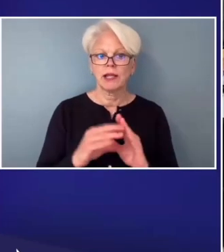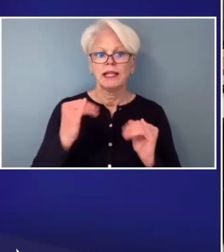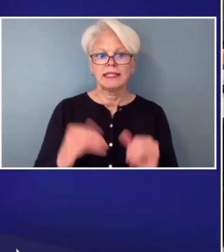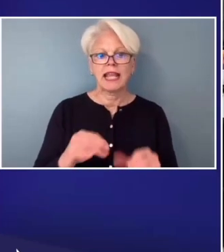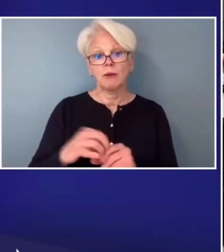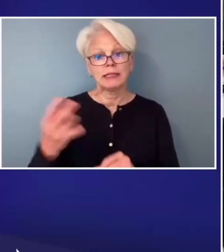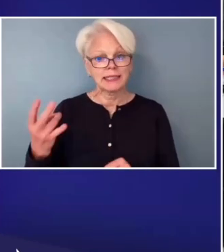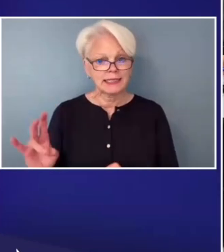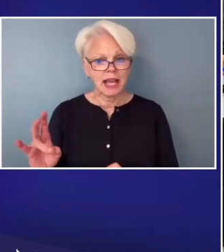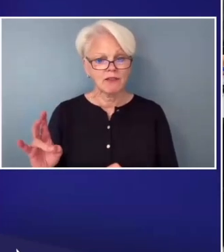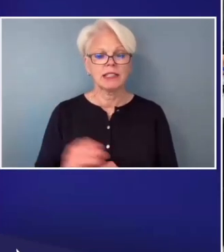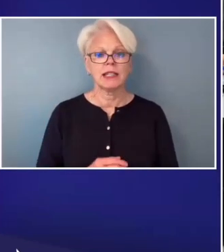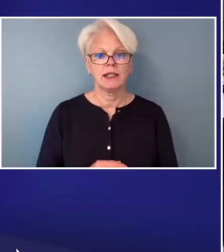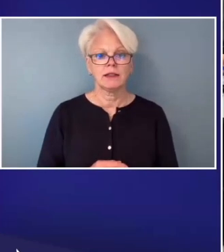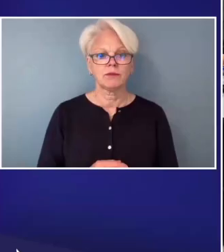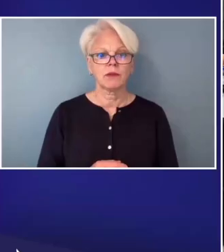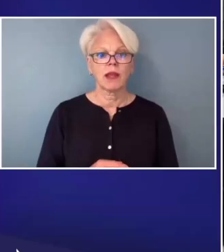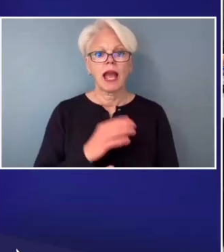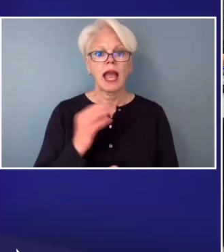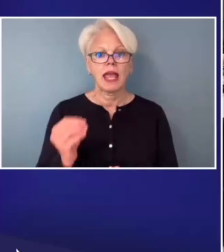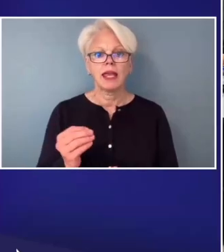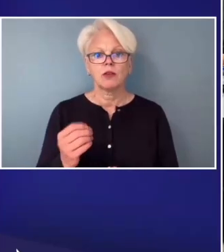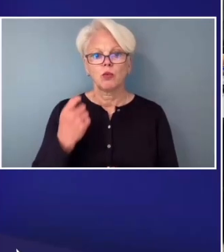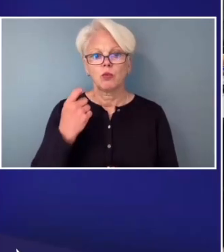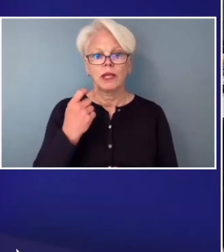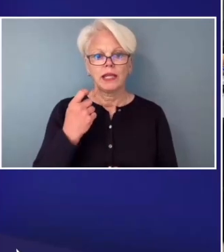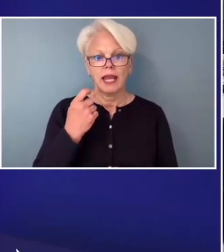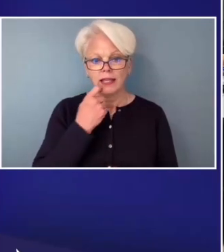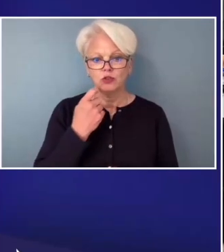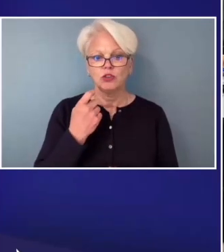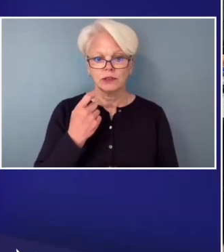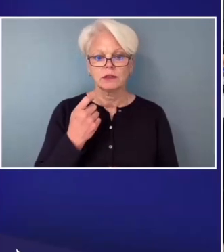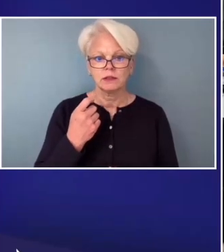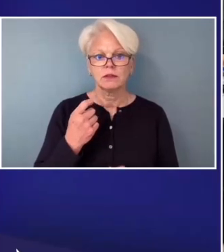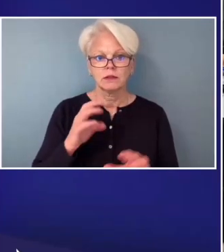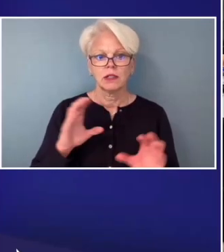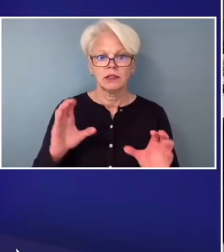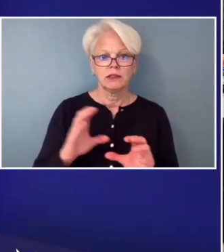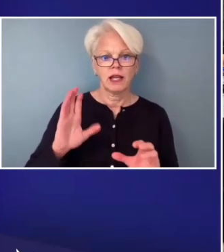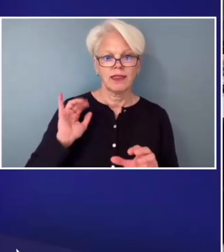Um, and we had just gone over it actually earlier, I believe, it was incorporated in that.